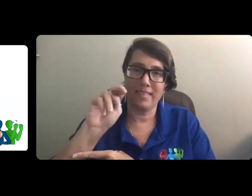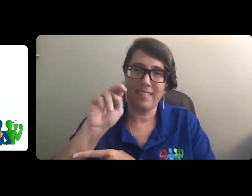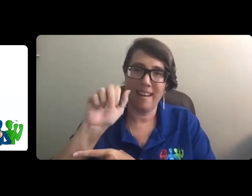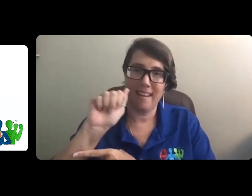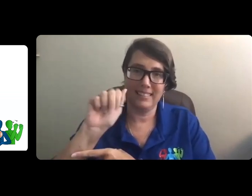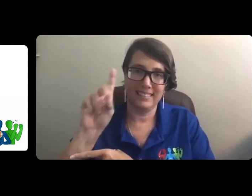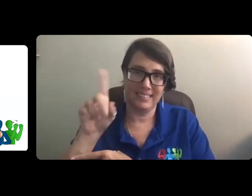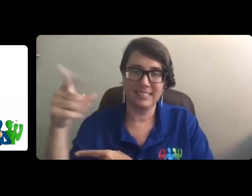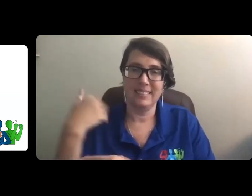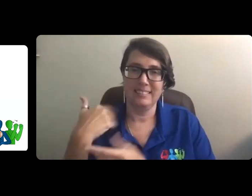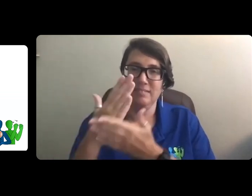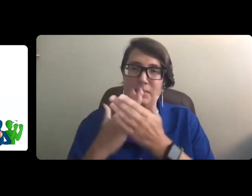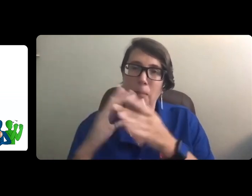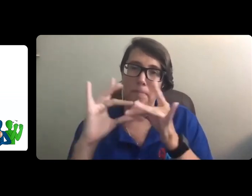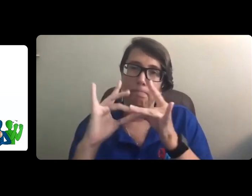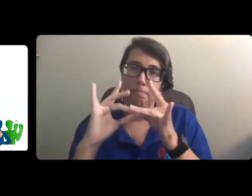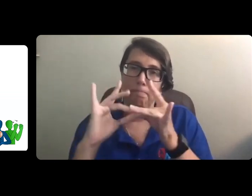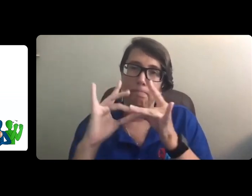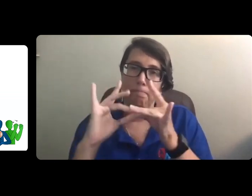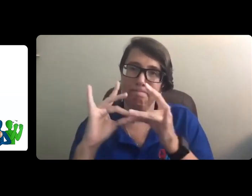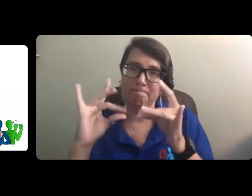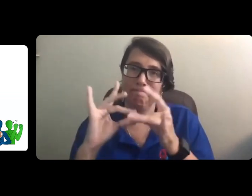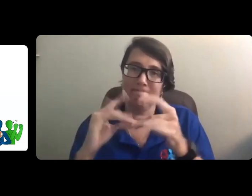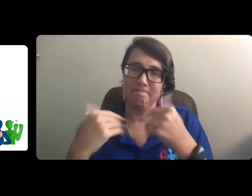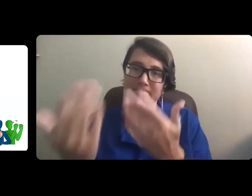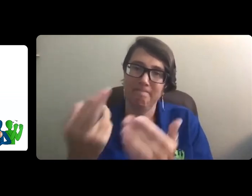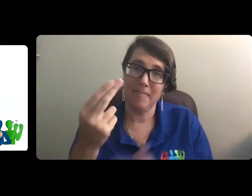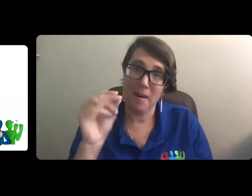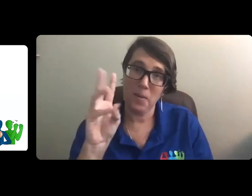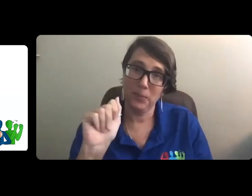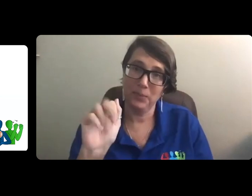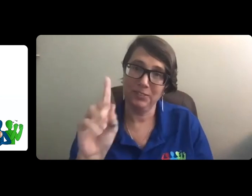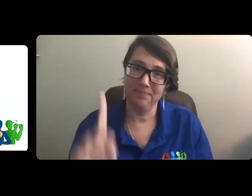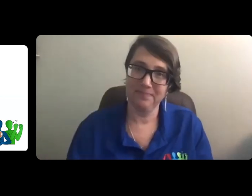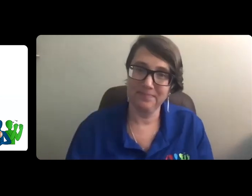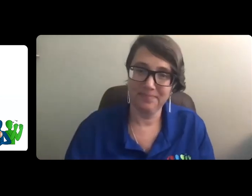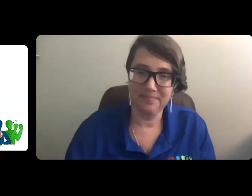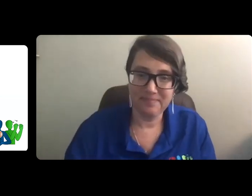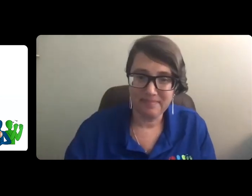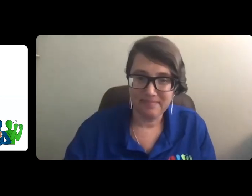he is the CEO of the National Association for the deaf. And he has some opening remarks.